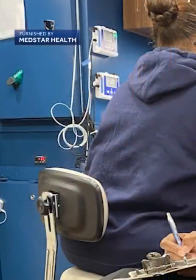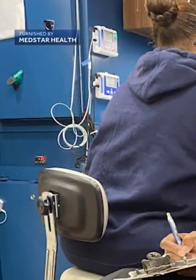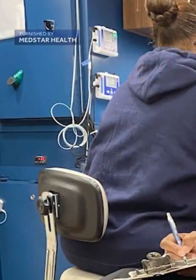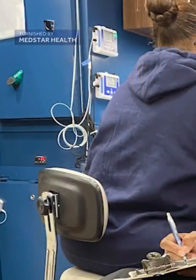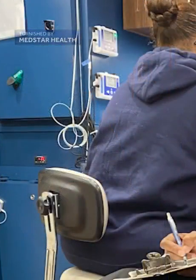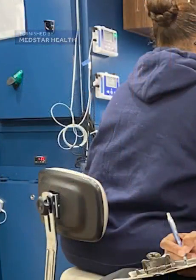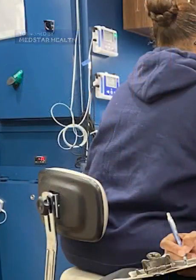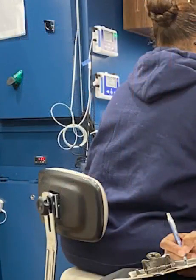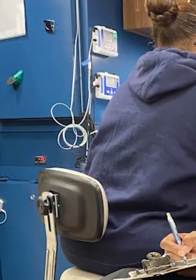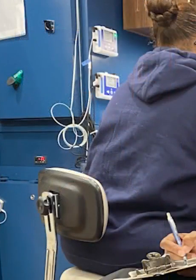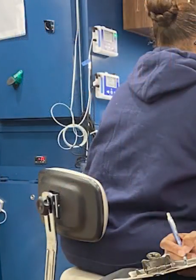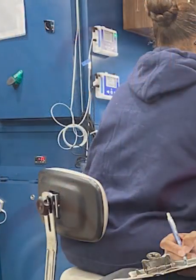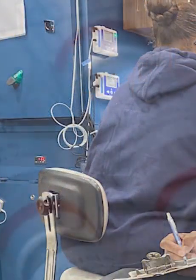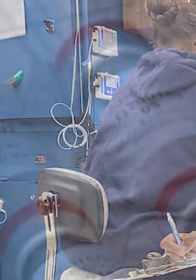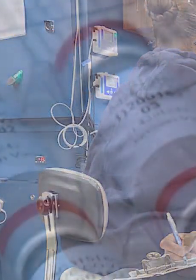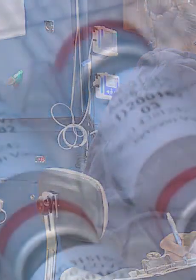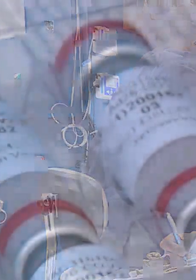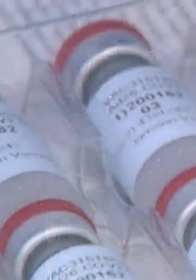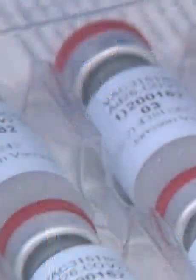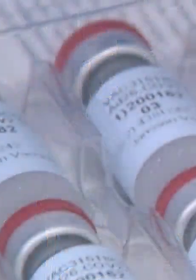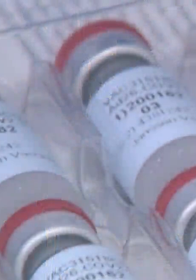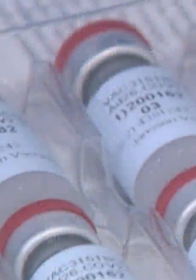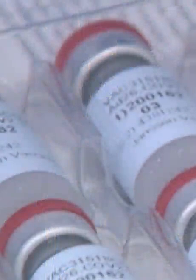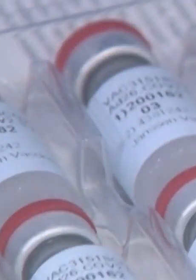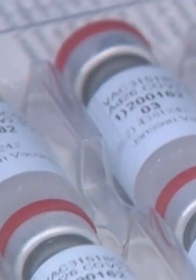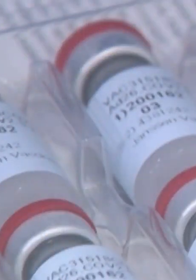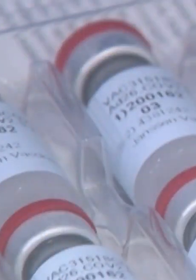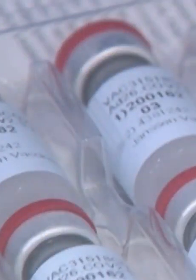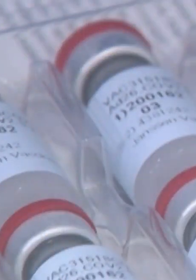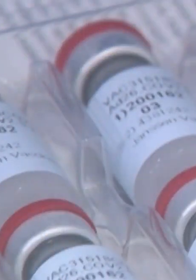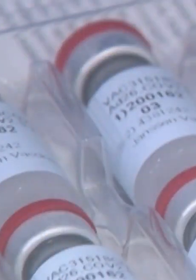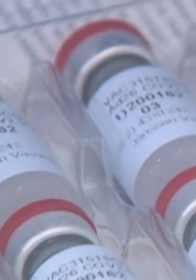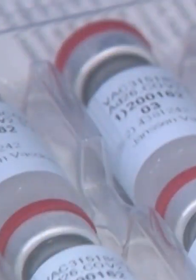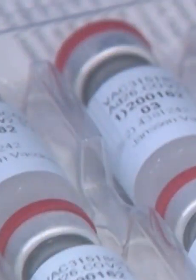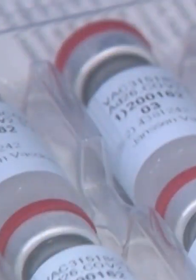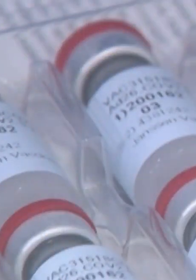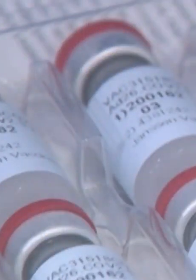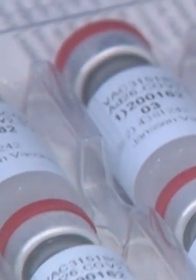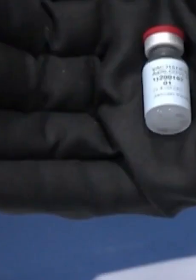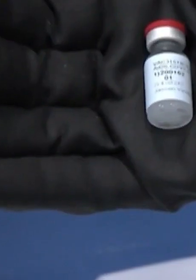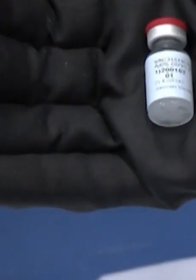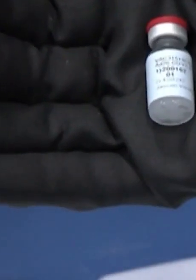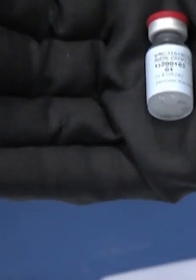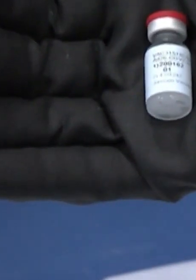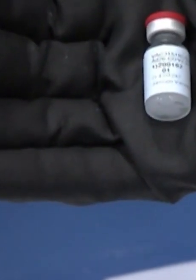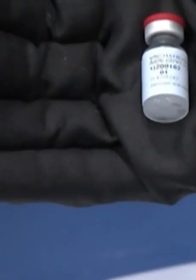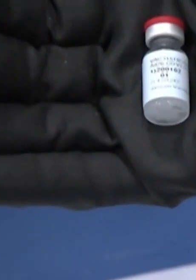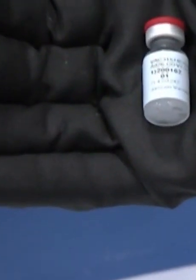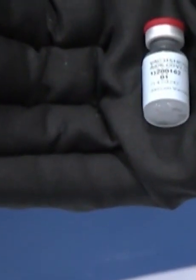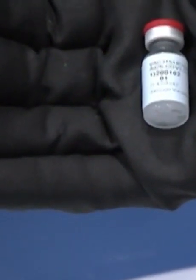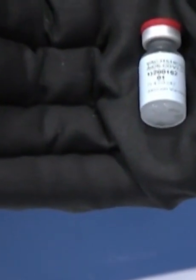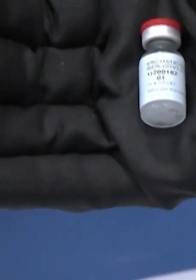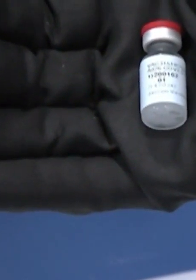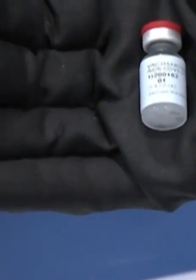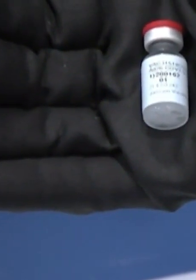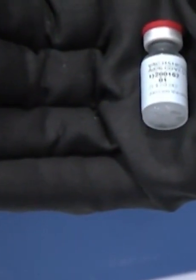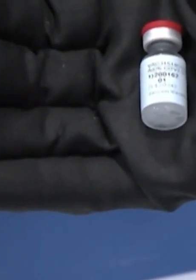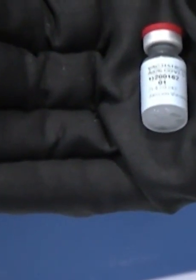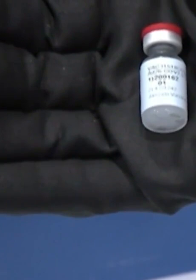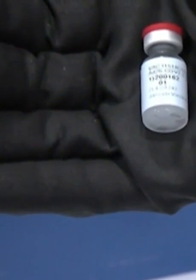20 MOBILE UNITS OUT IN THE FIELD, GIVING THOUSANDS OF DOSES A DAY. AND SPEAKING OF SUPPLY, MAYOR SCOTT ALSO TOLD REPORTERS, H